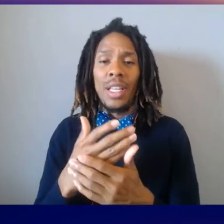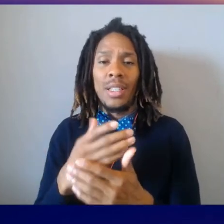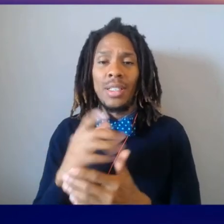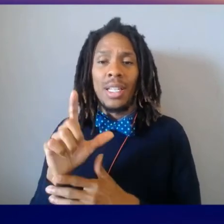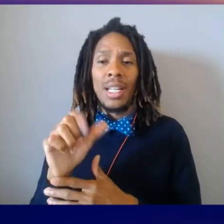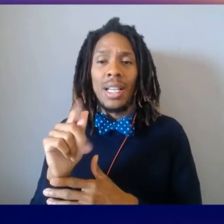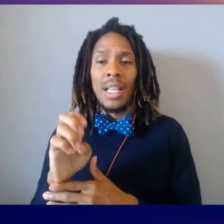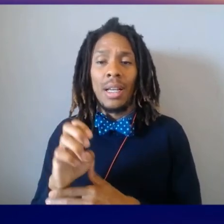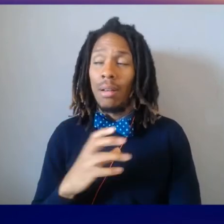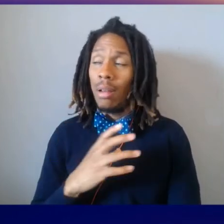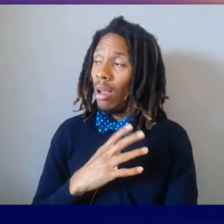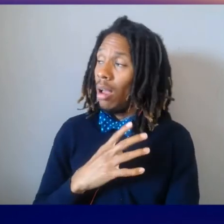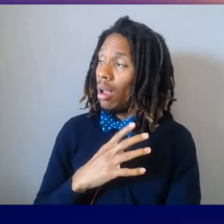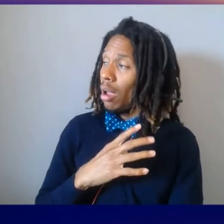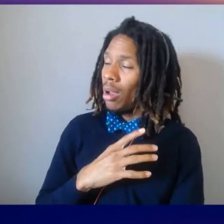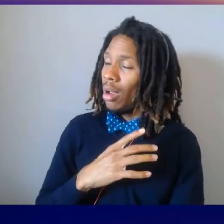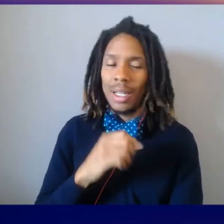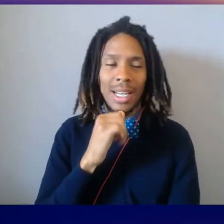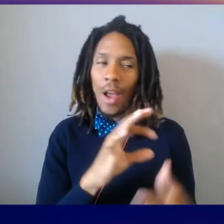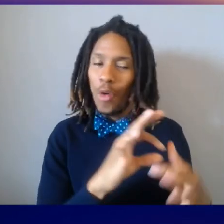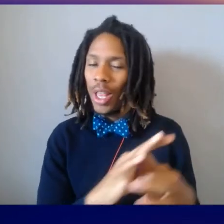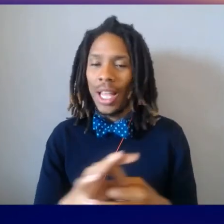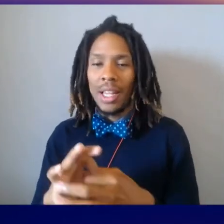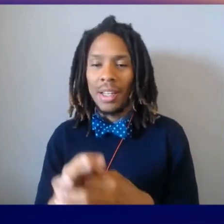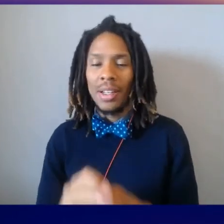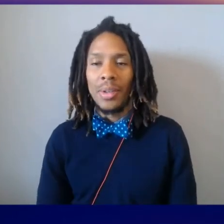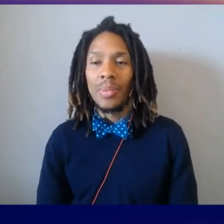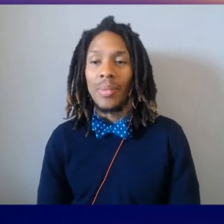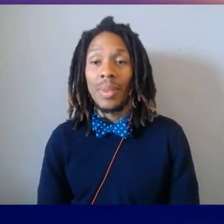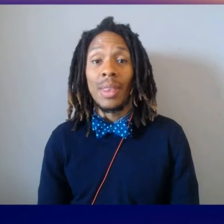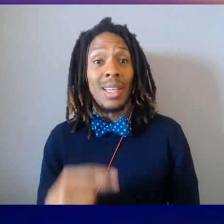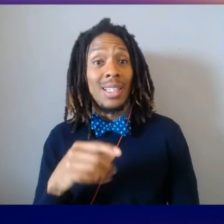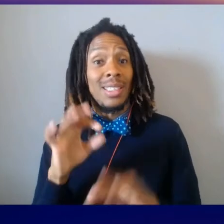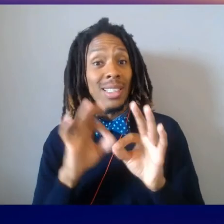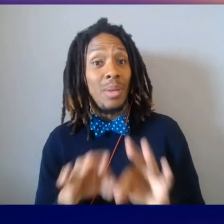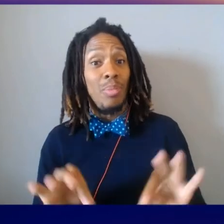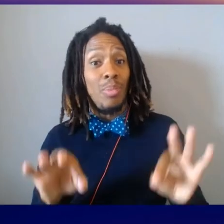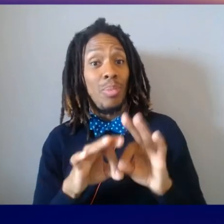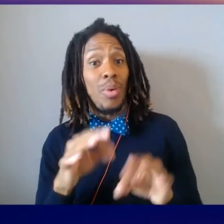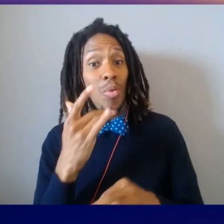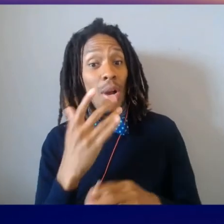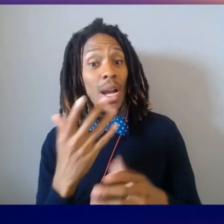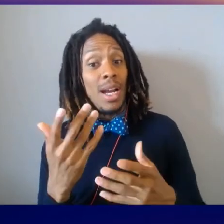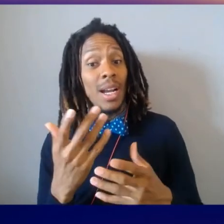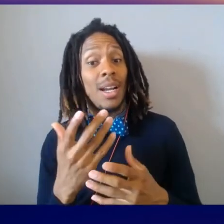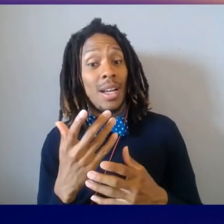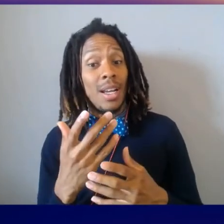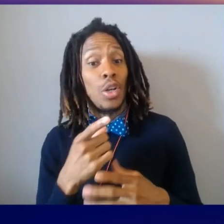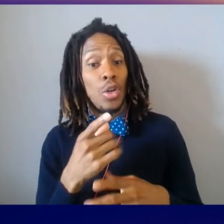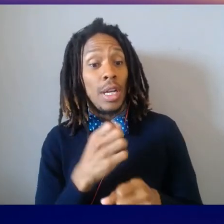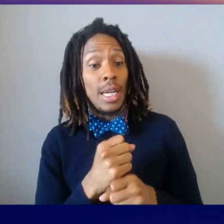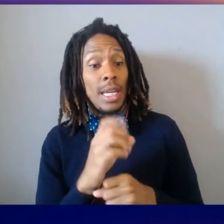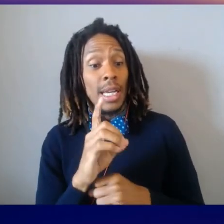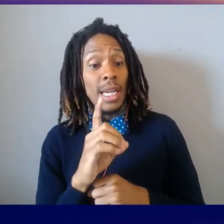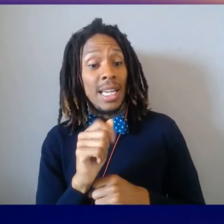They're not related. So, this is important because, you know, you get the data very, very fast to query.